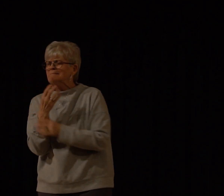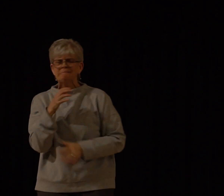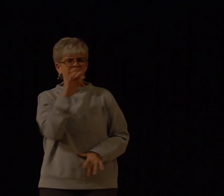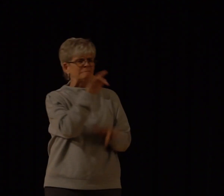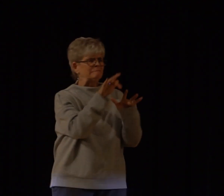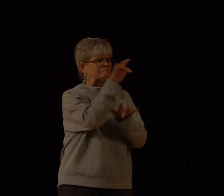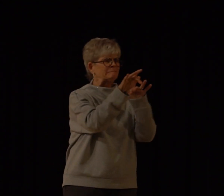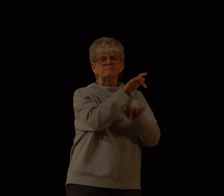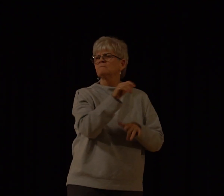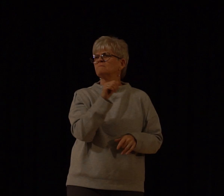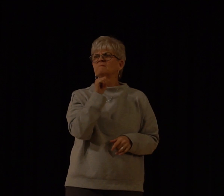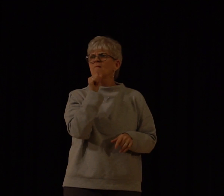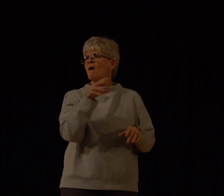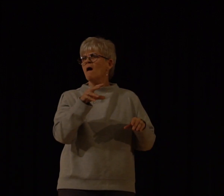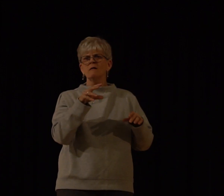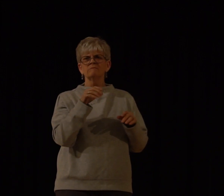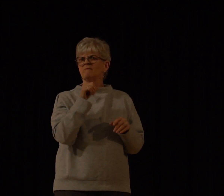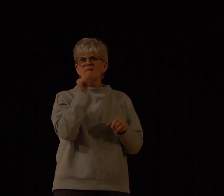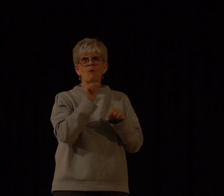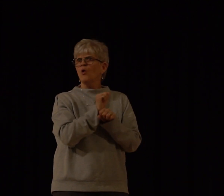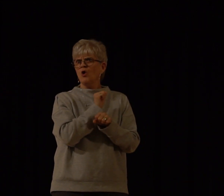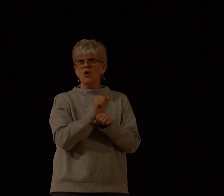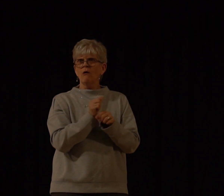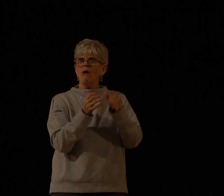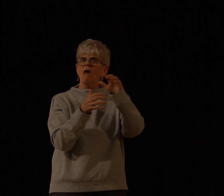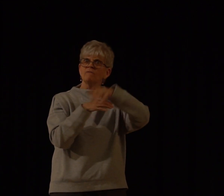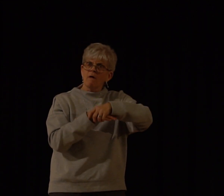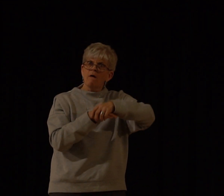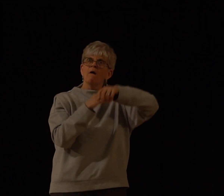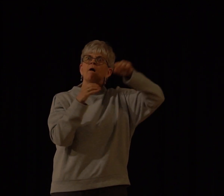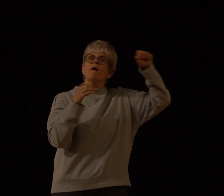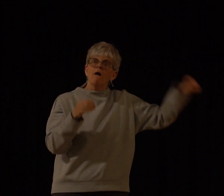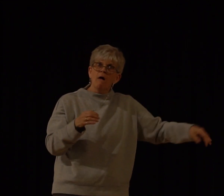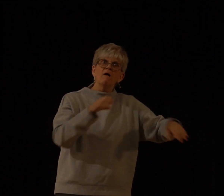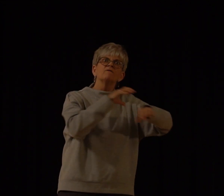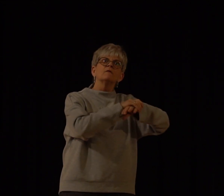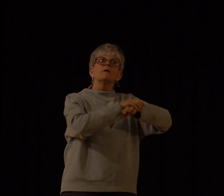And you know how it is, you're wearing gloves and when you do that, the ATM often doesn't work